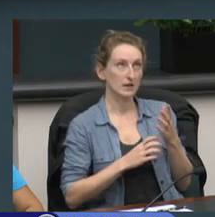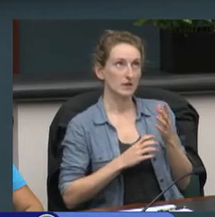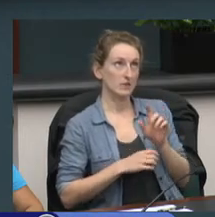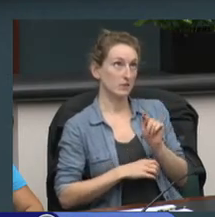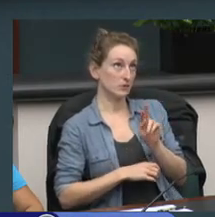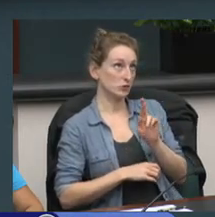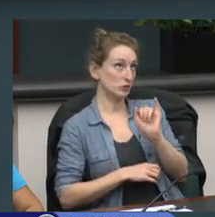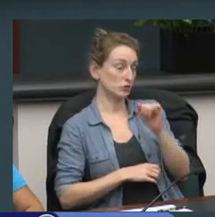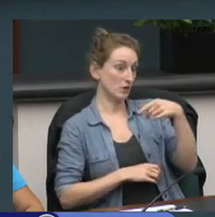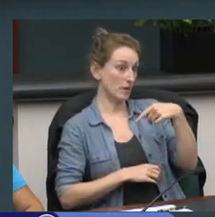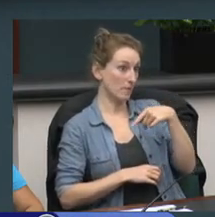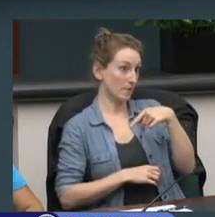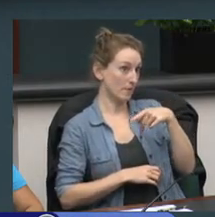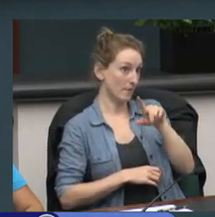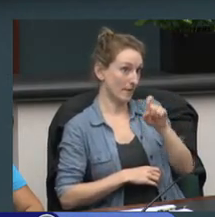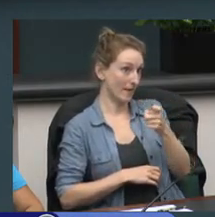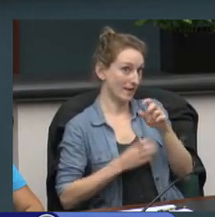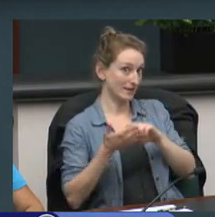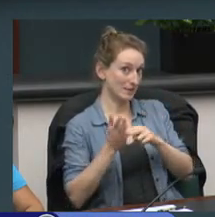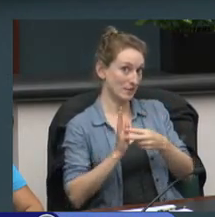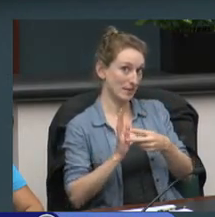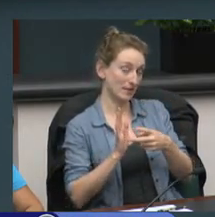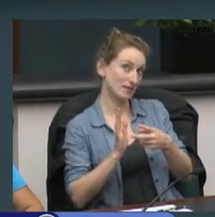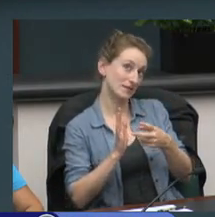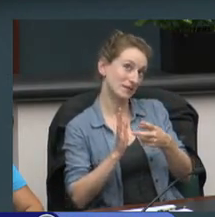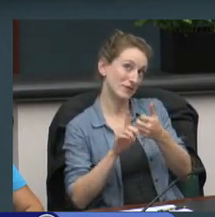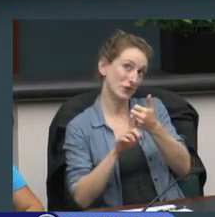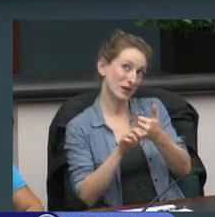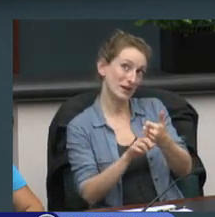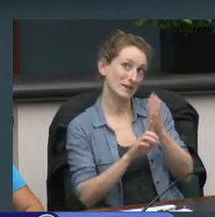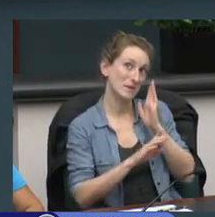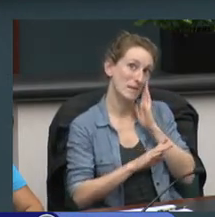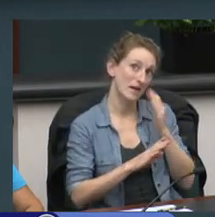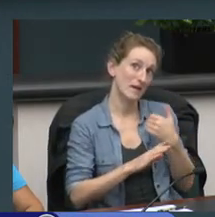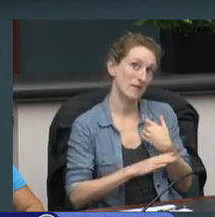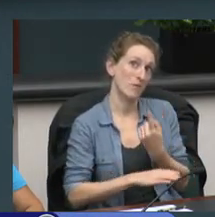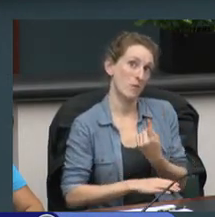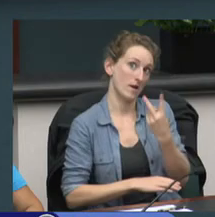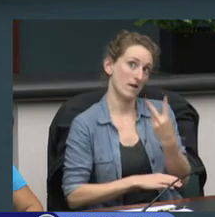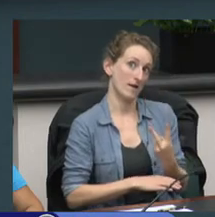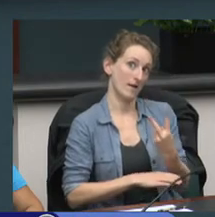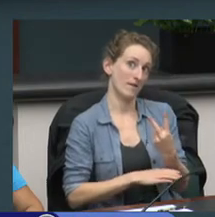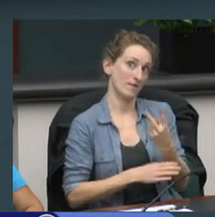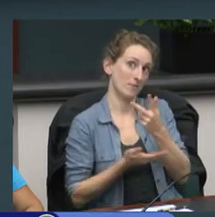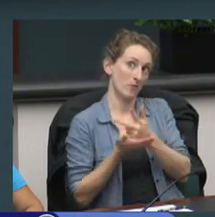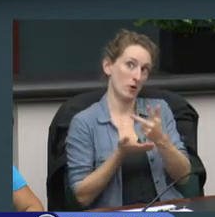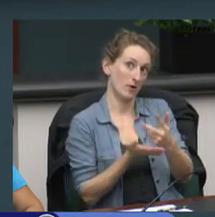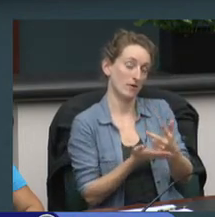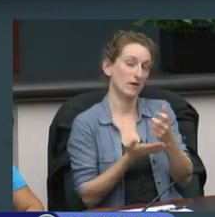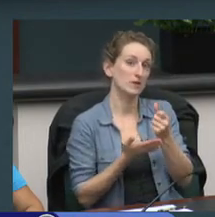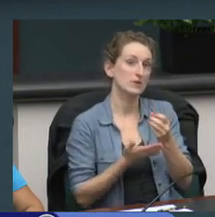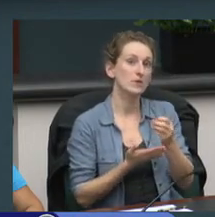spaces with that in the conditional use hearing with that overrule the concern